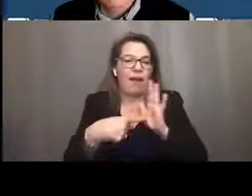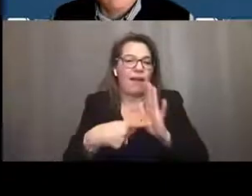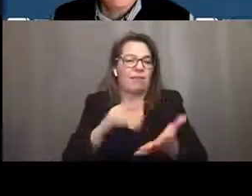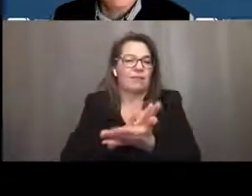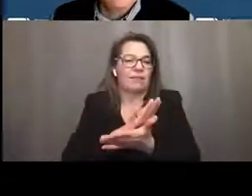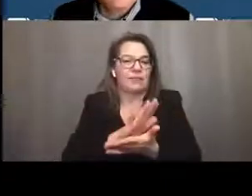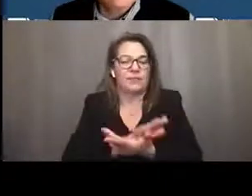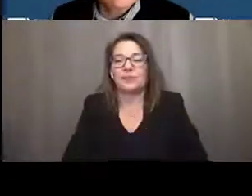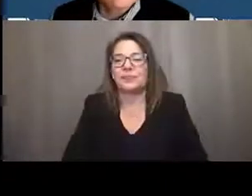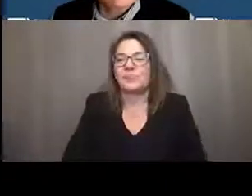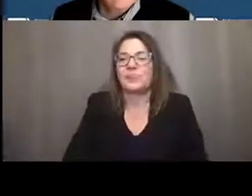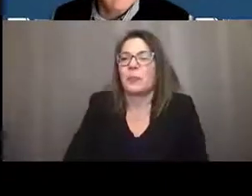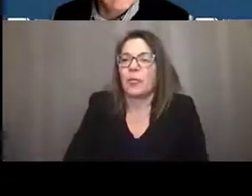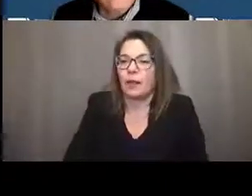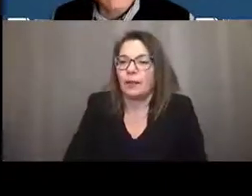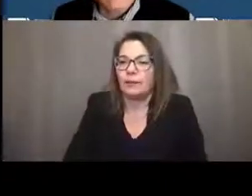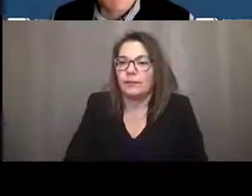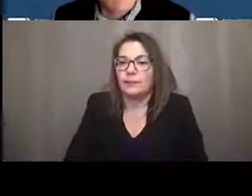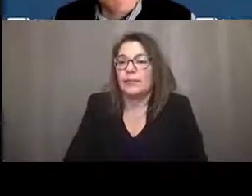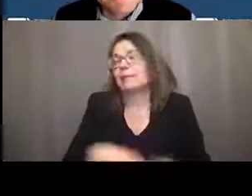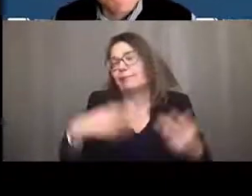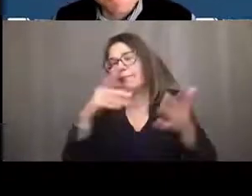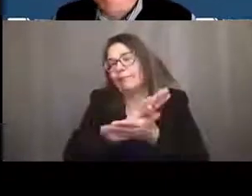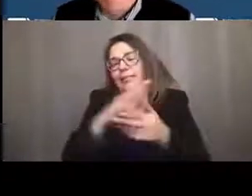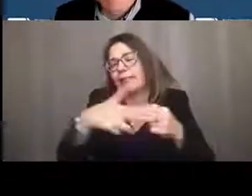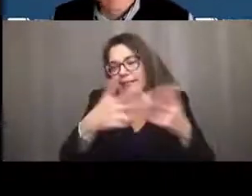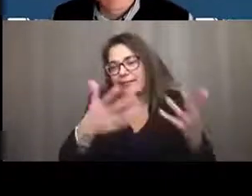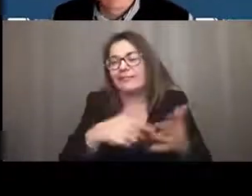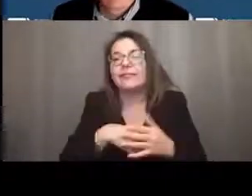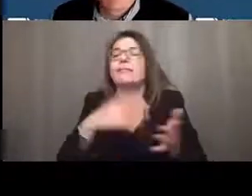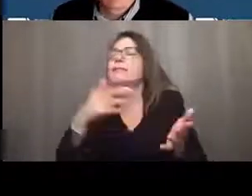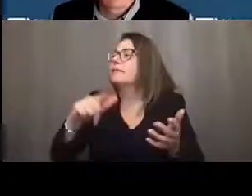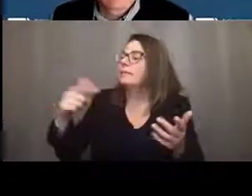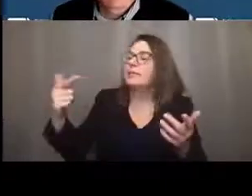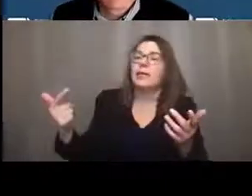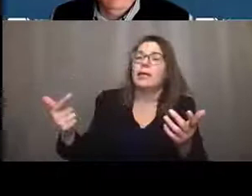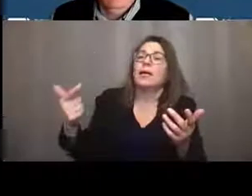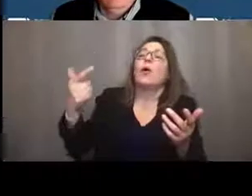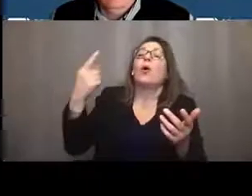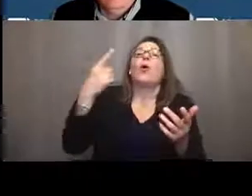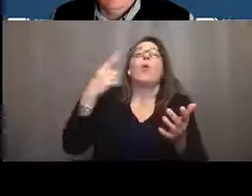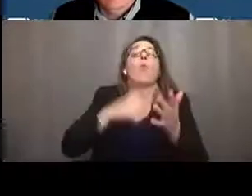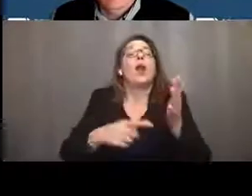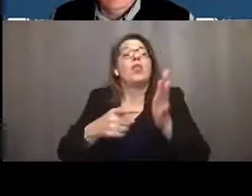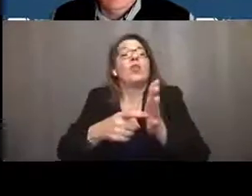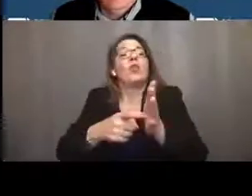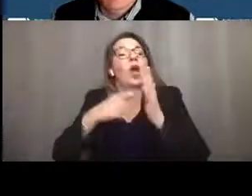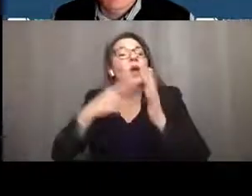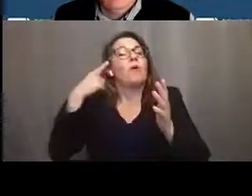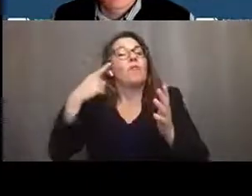So. Glen McGugan: Go ahead, Emily, go ahead. Emily Linde: What are the requirements for collaboration